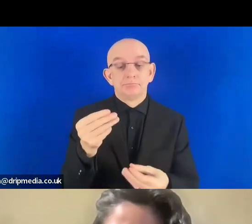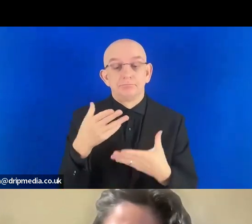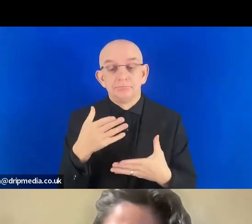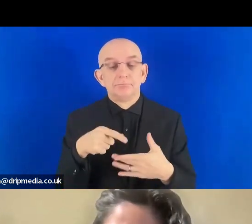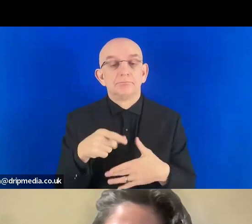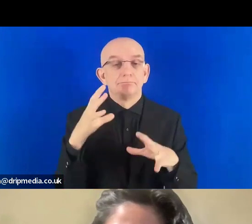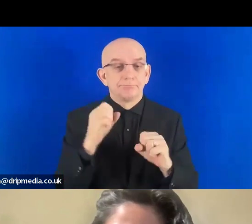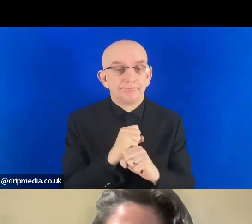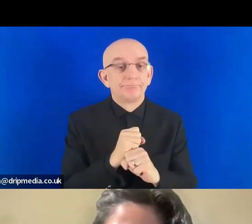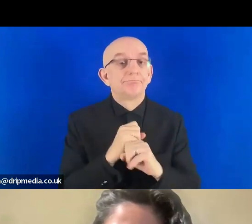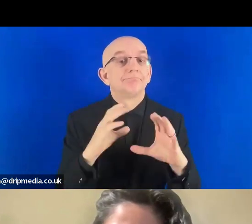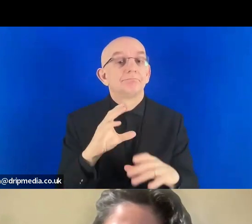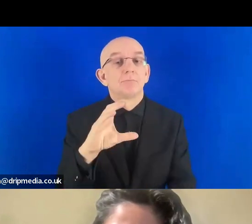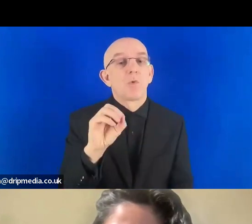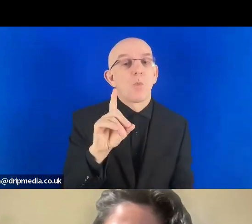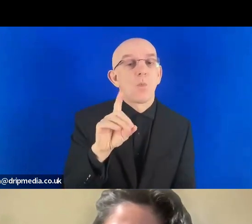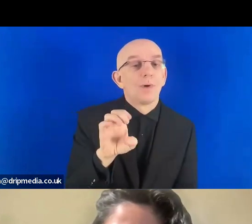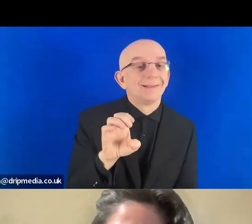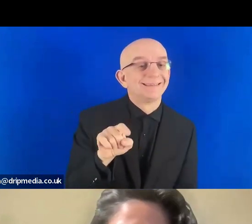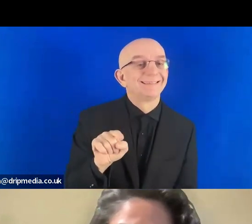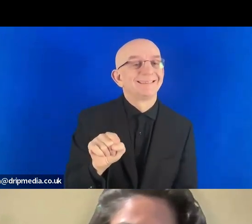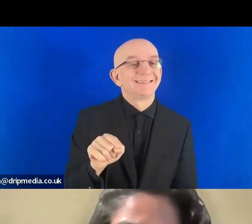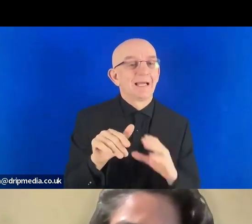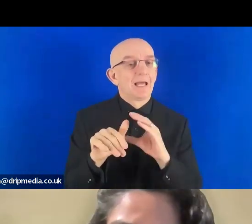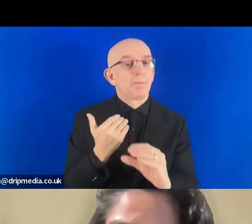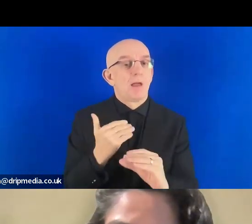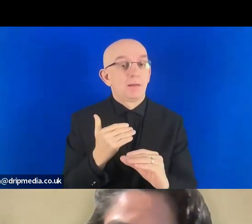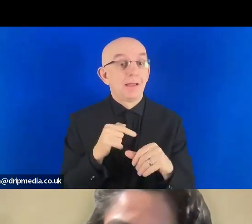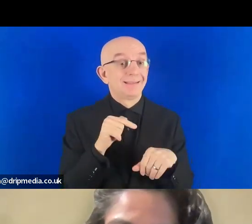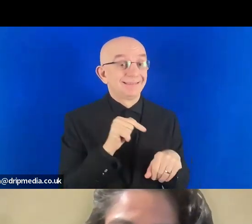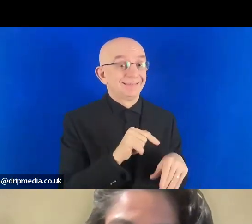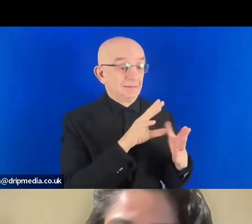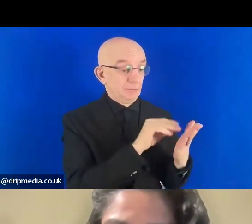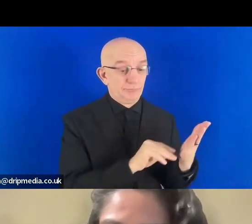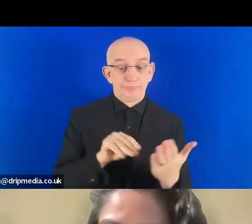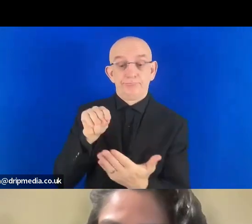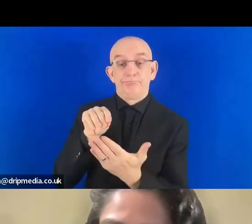The, the, the research code here or the, I'm sorry to interrupt.